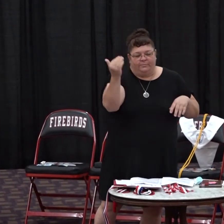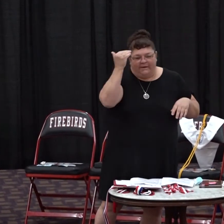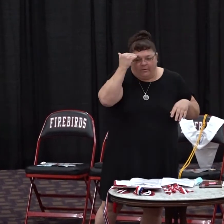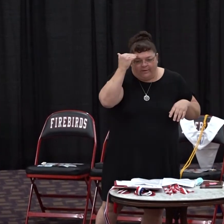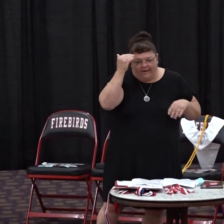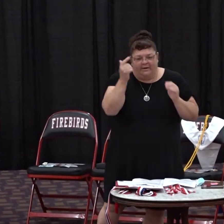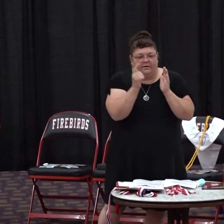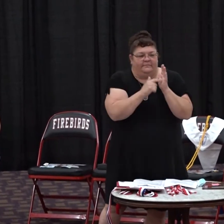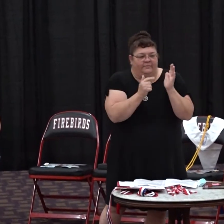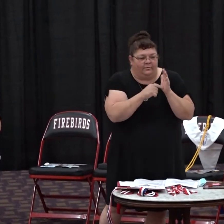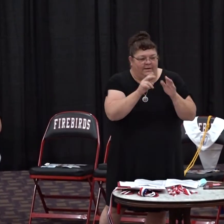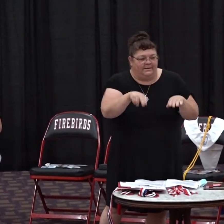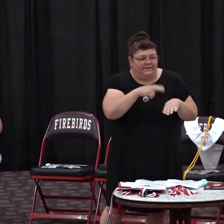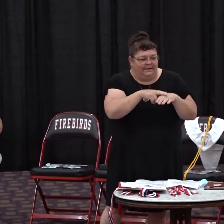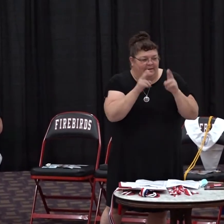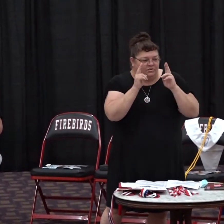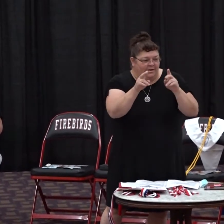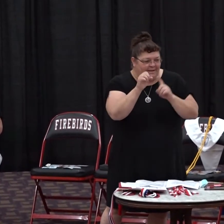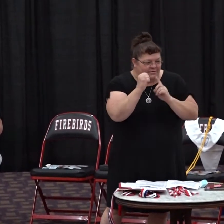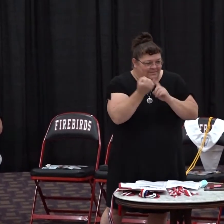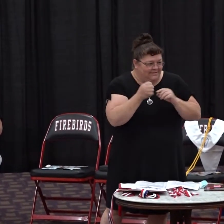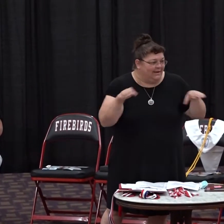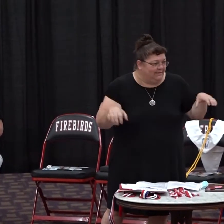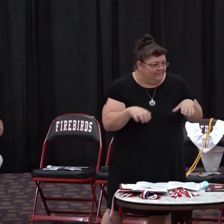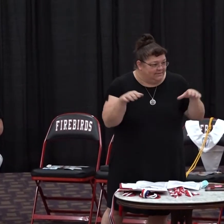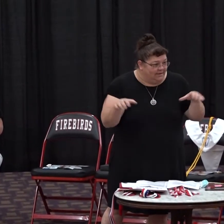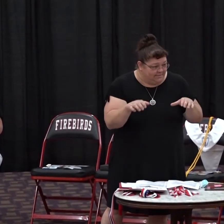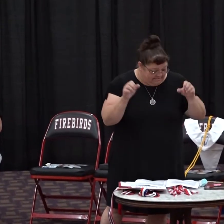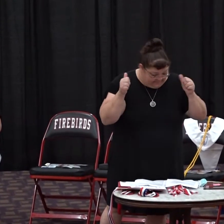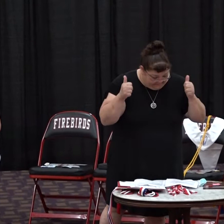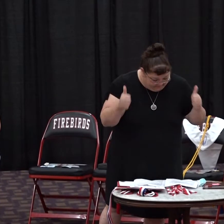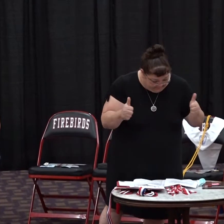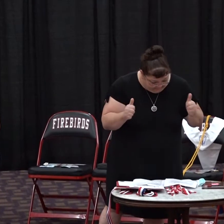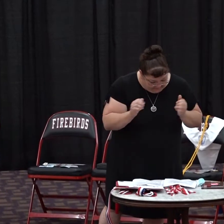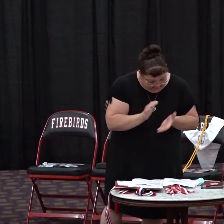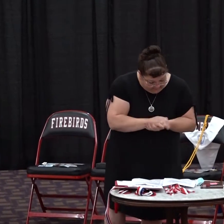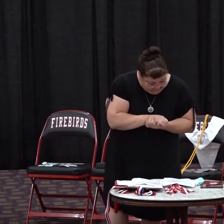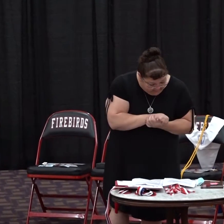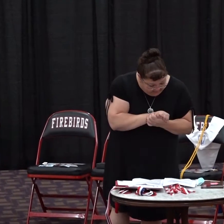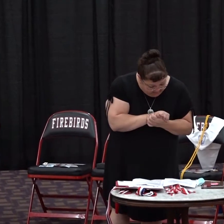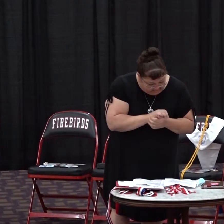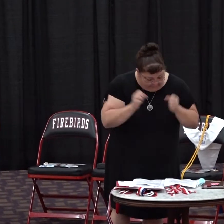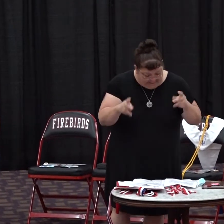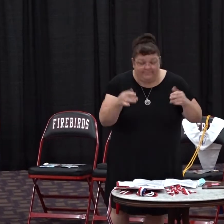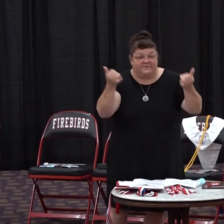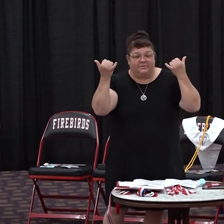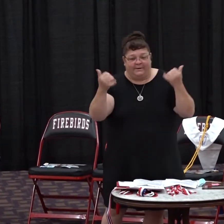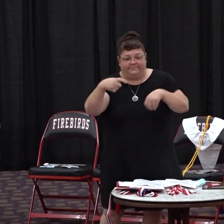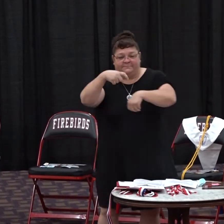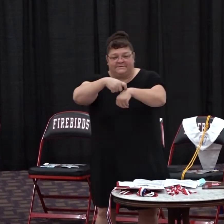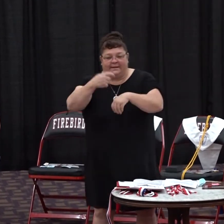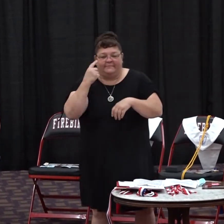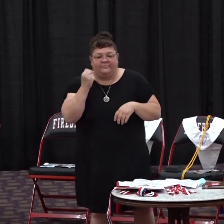But I think it's really important that you're all aware of what the National Honor Society has been up to and working on.